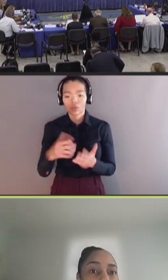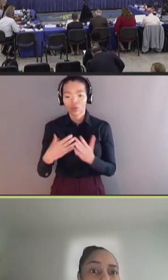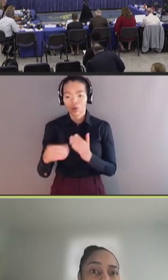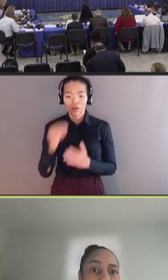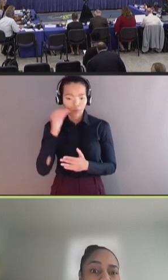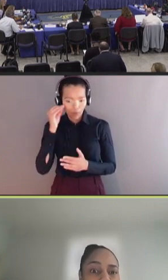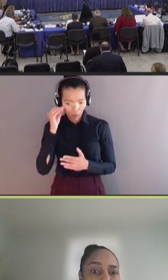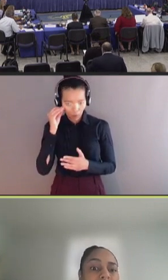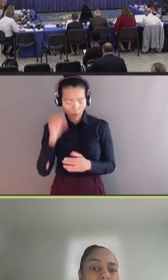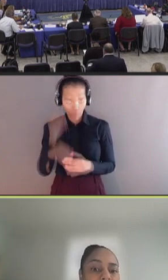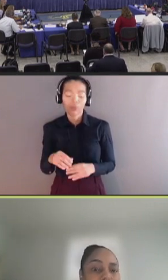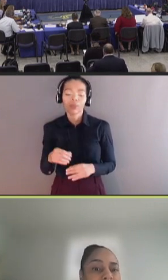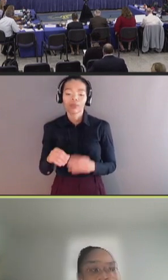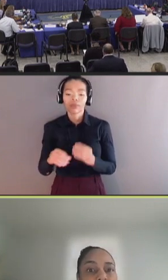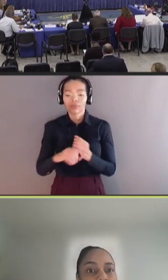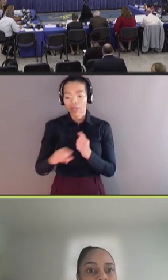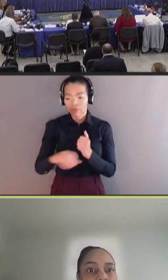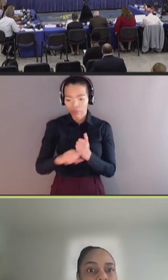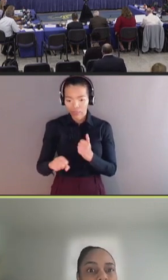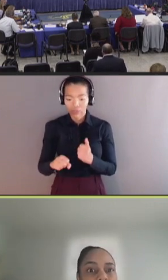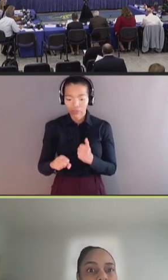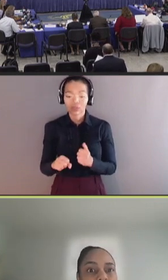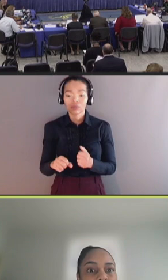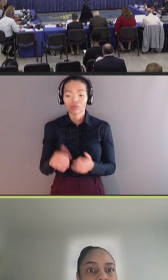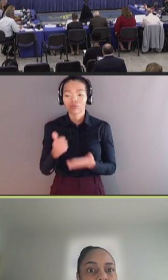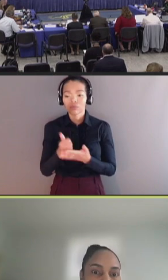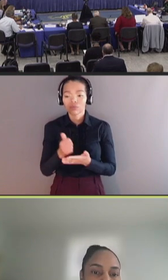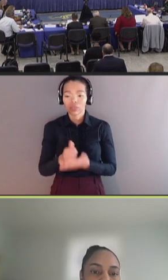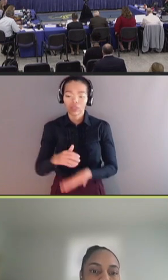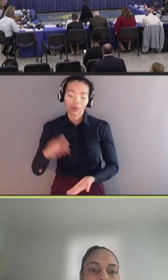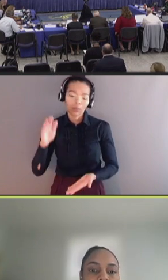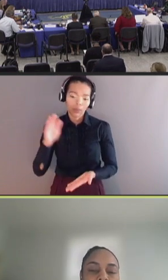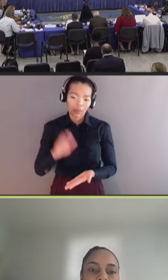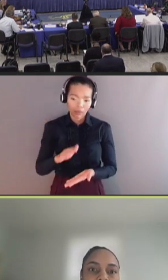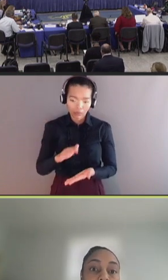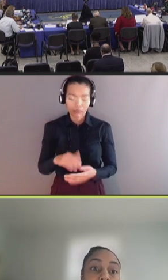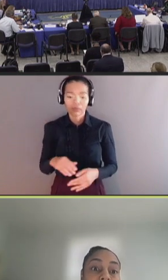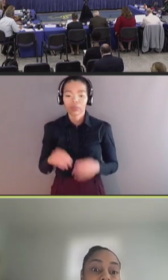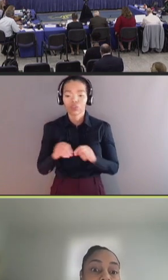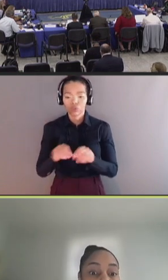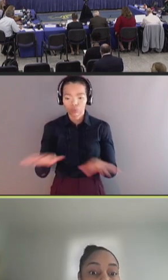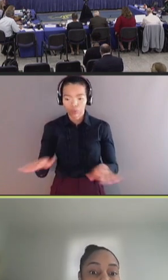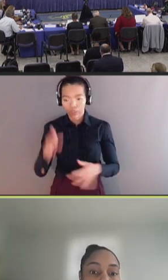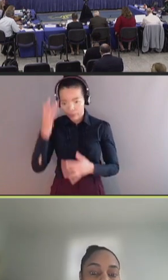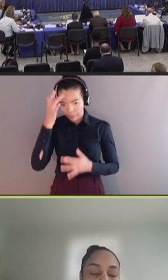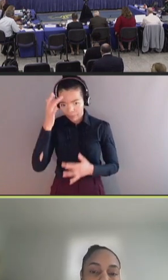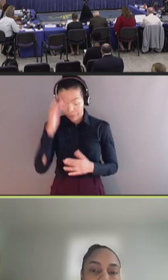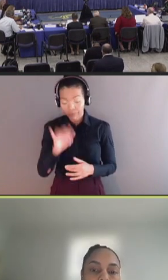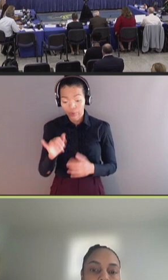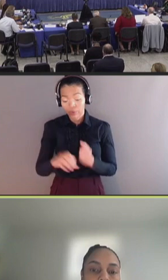help limit the spread of these viruses in at-risk populations. The campaign is also partnering